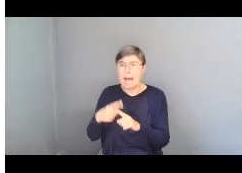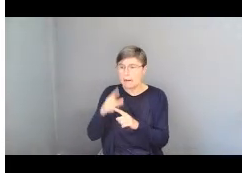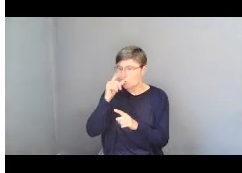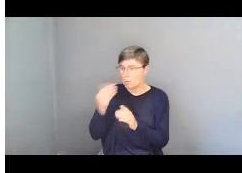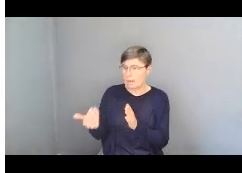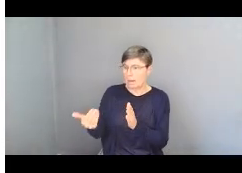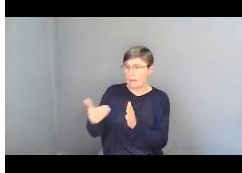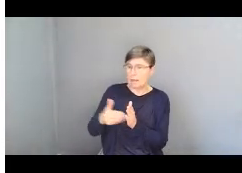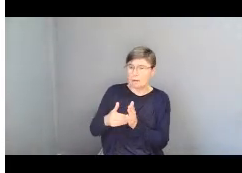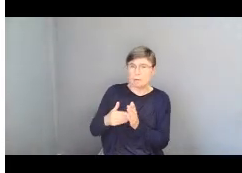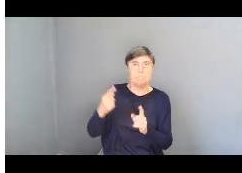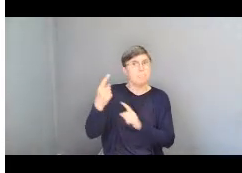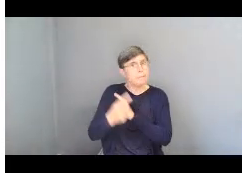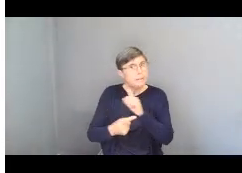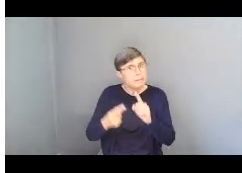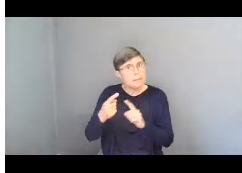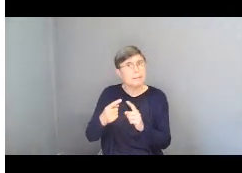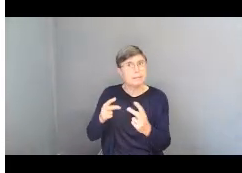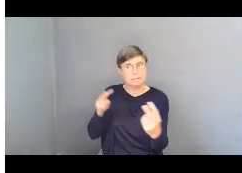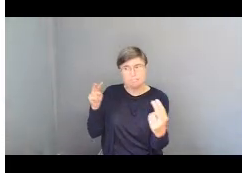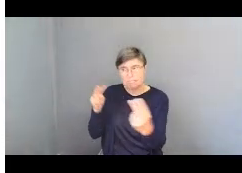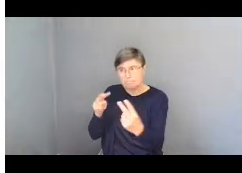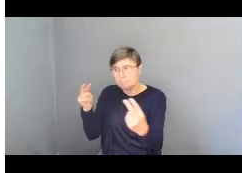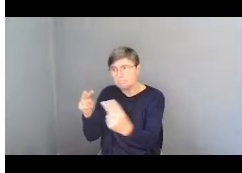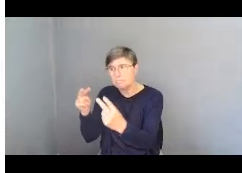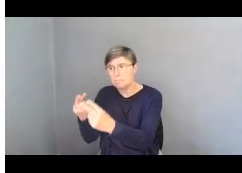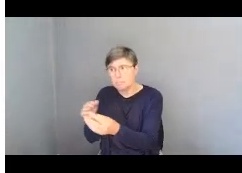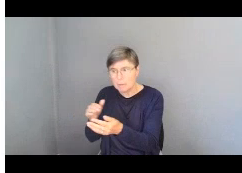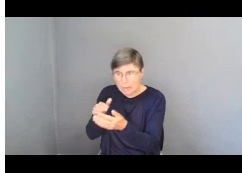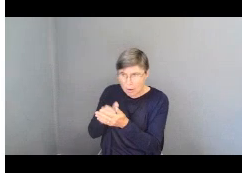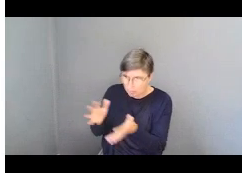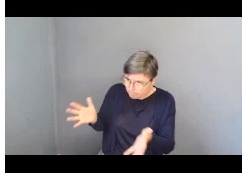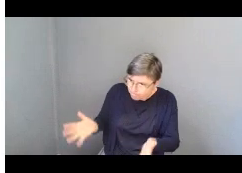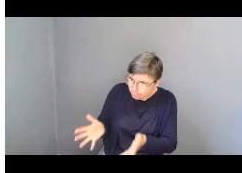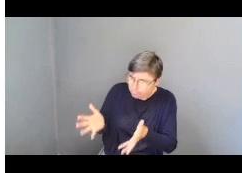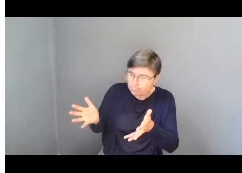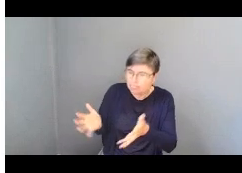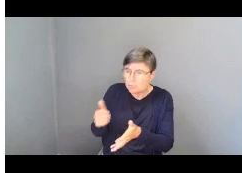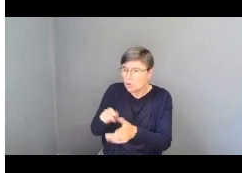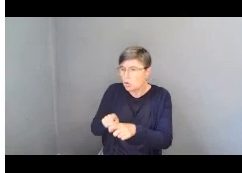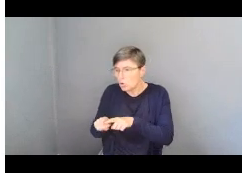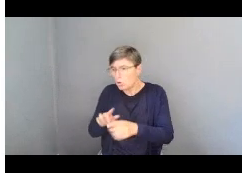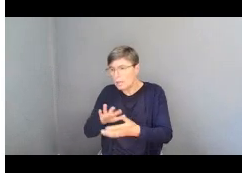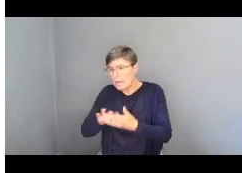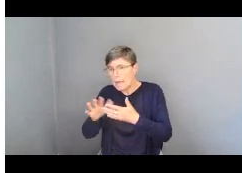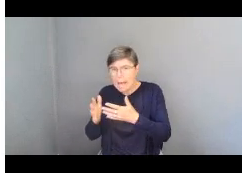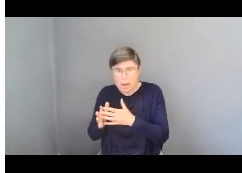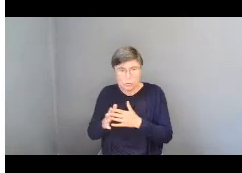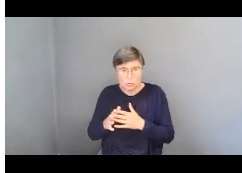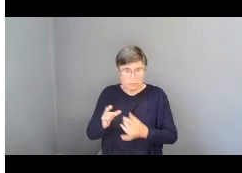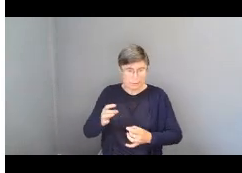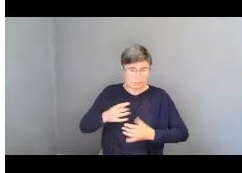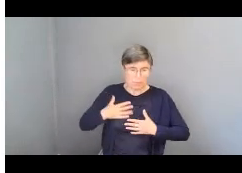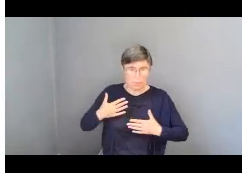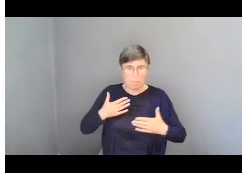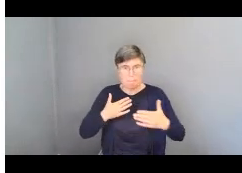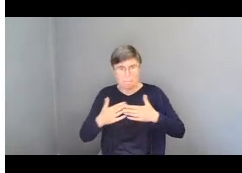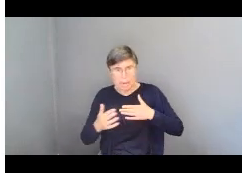And if a self-manager does make a mistake, they can cancel a claim in the portal or app, they can call us,